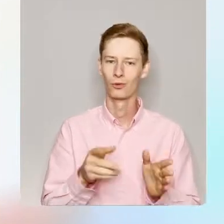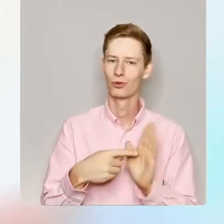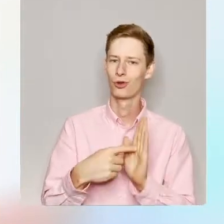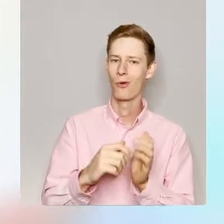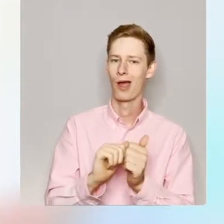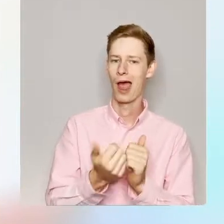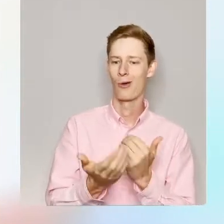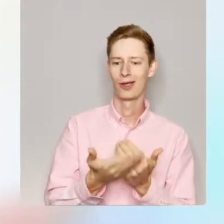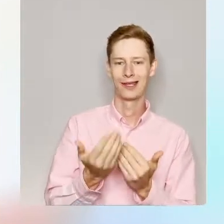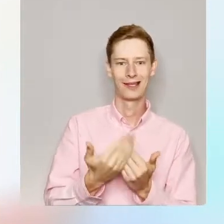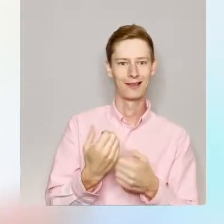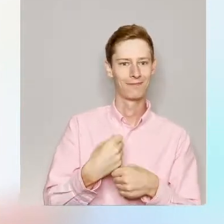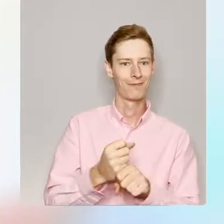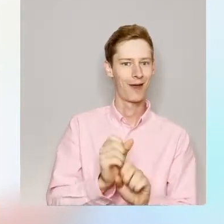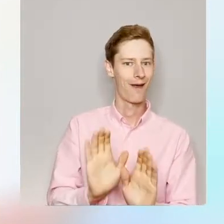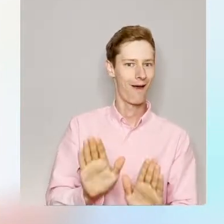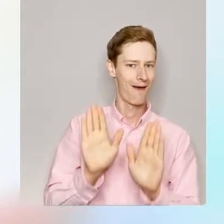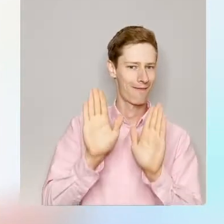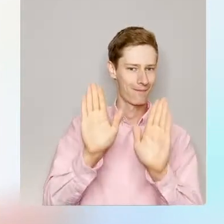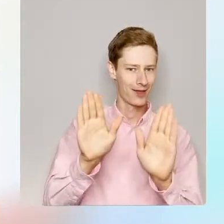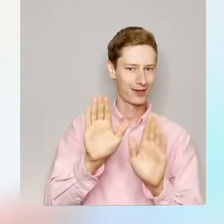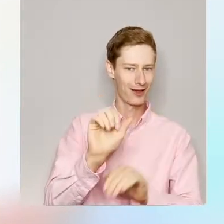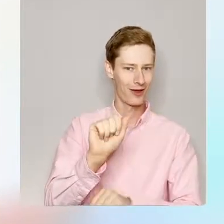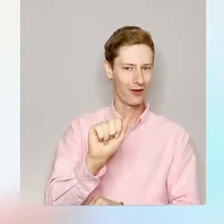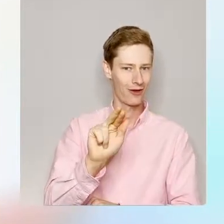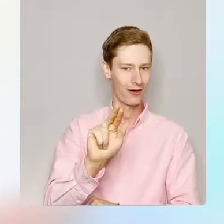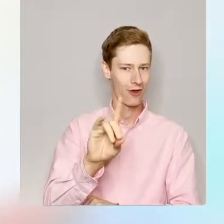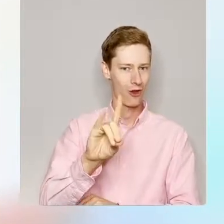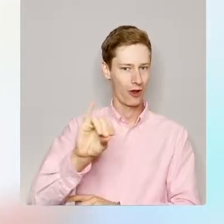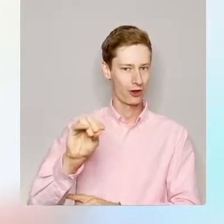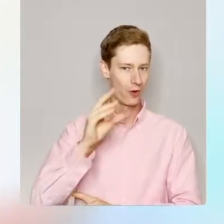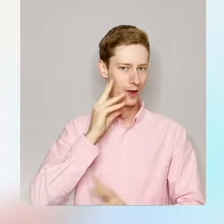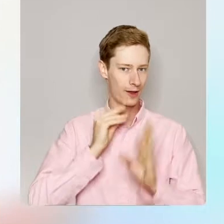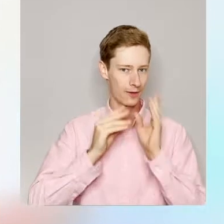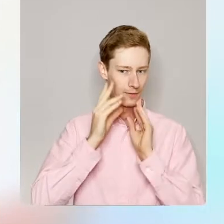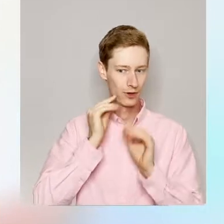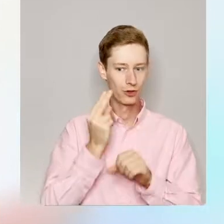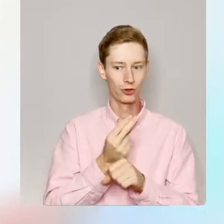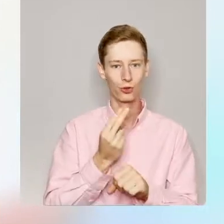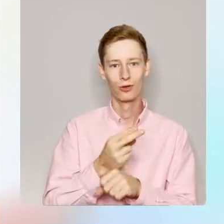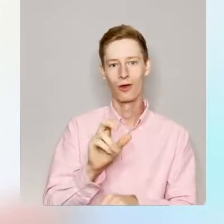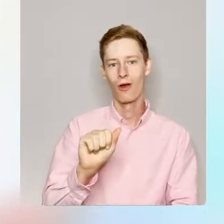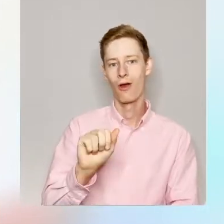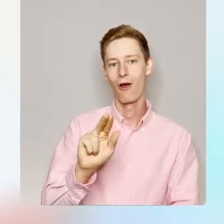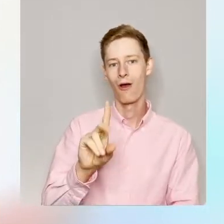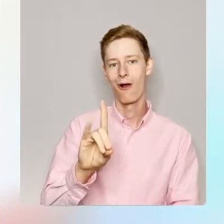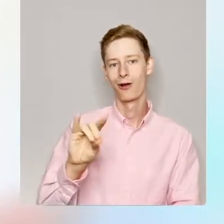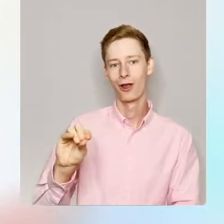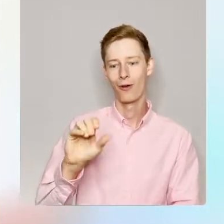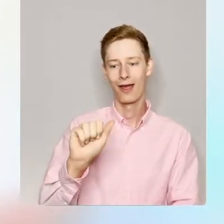to start building amazing audio experiences in your next app using Audio SDK,